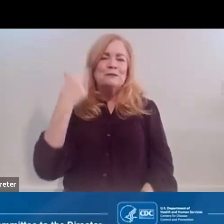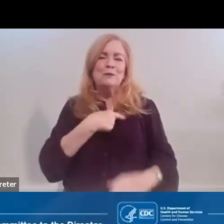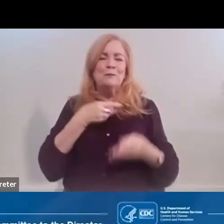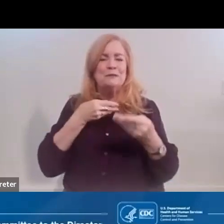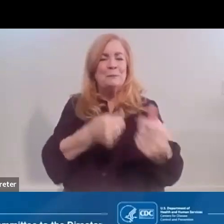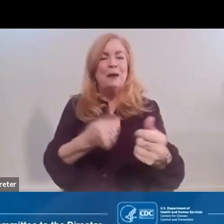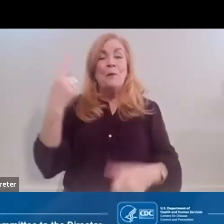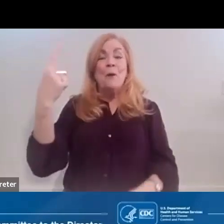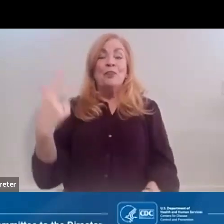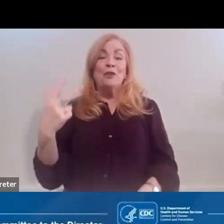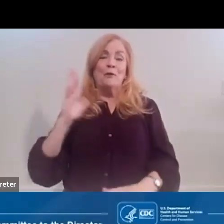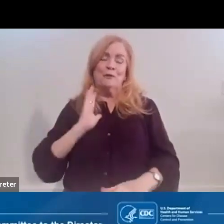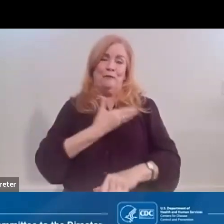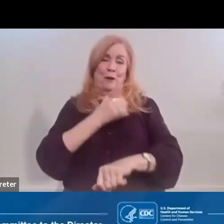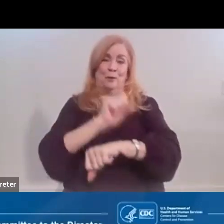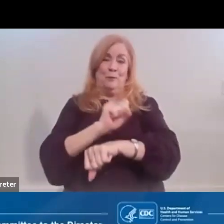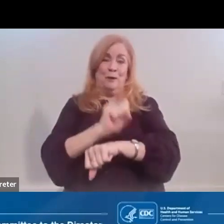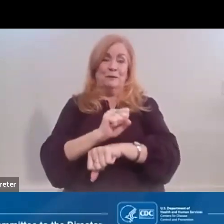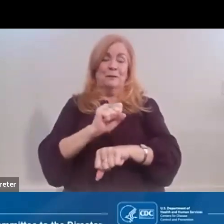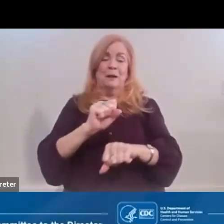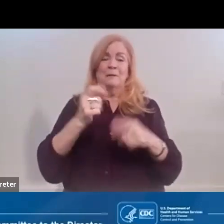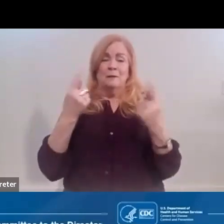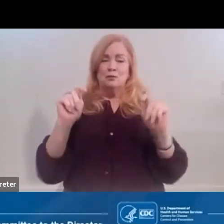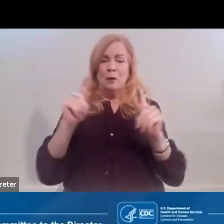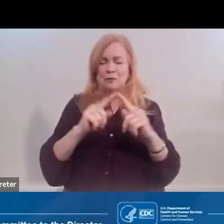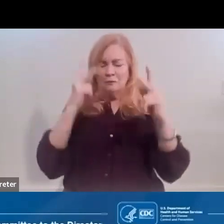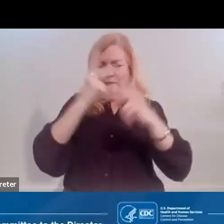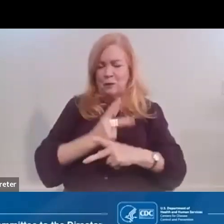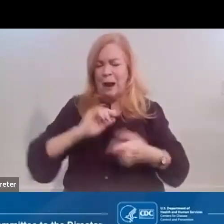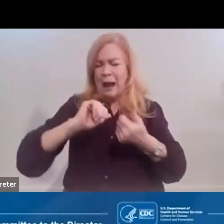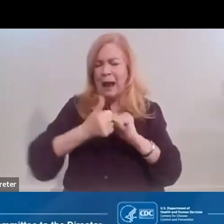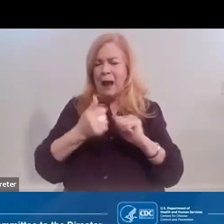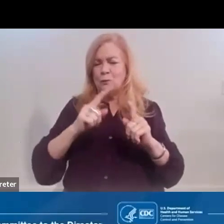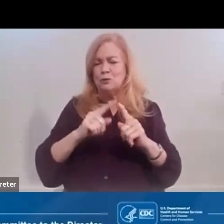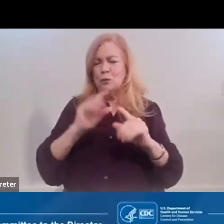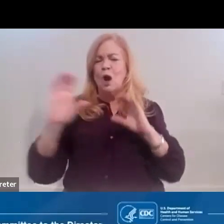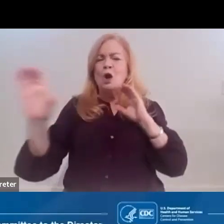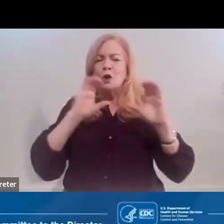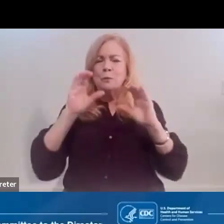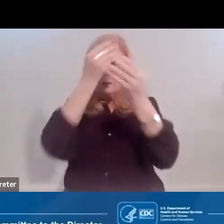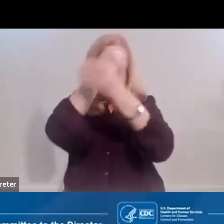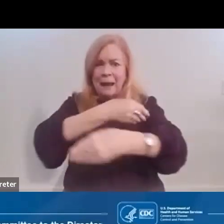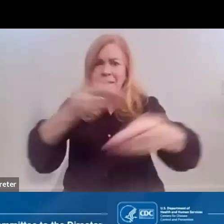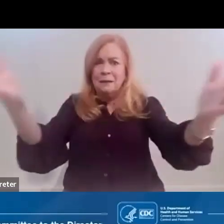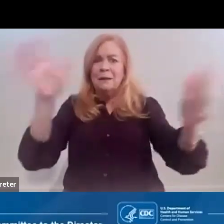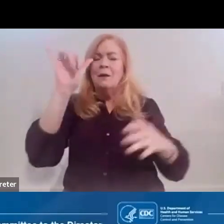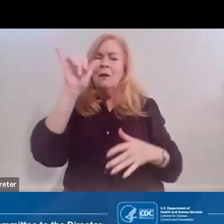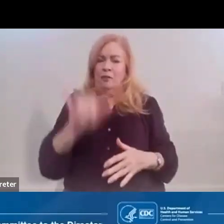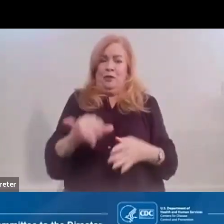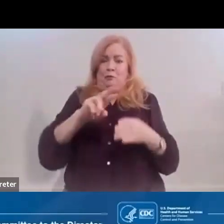to figure out how to communicate the results more effectively. And so I'm very much aligned with you in terms of figuring out how